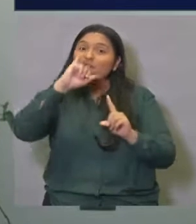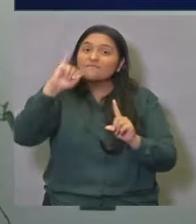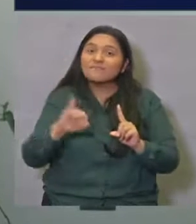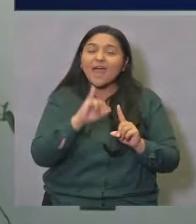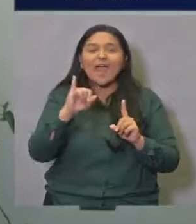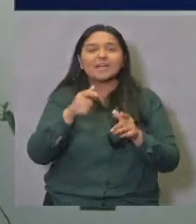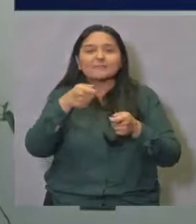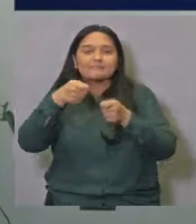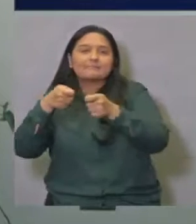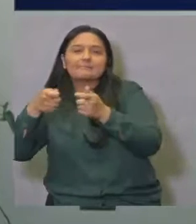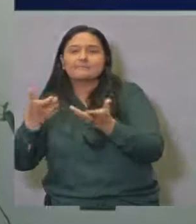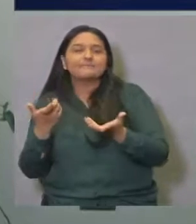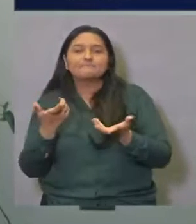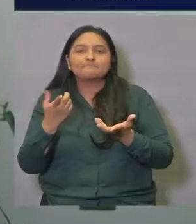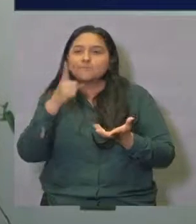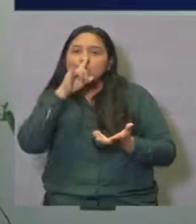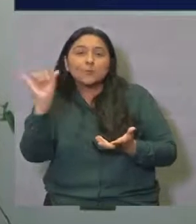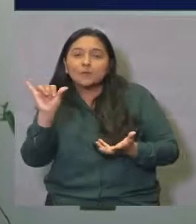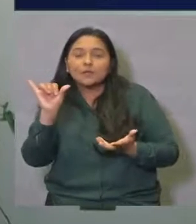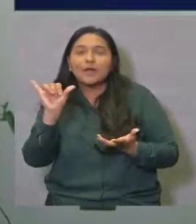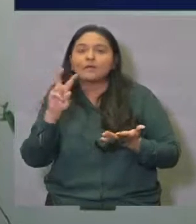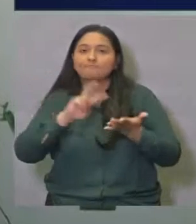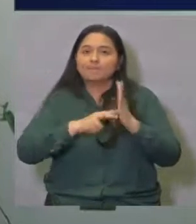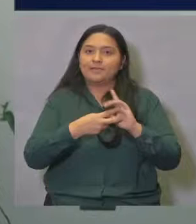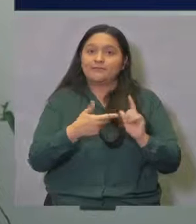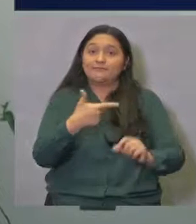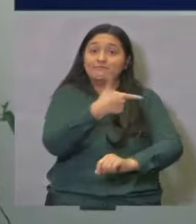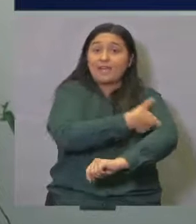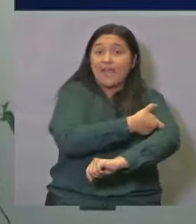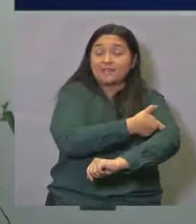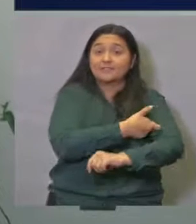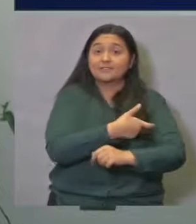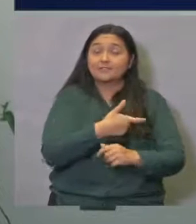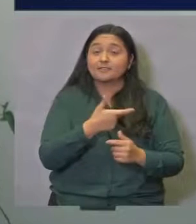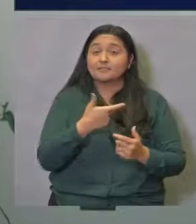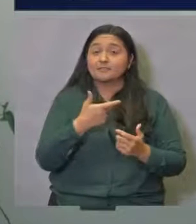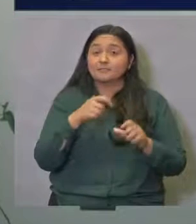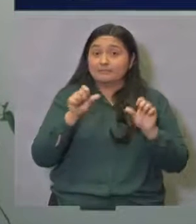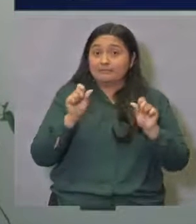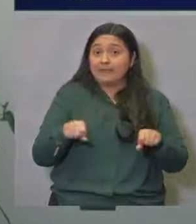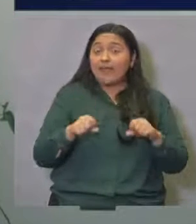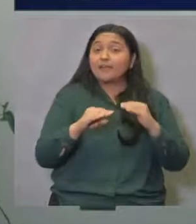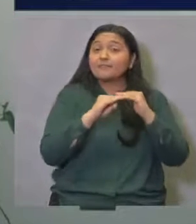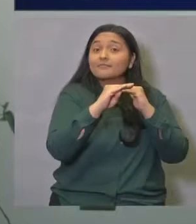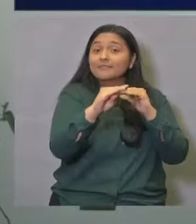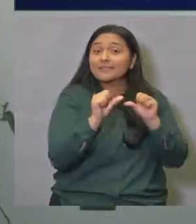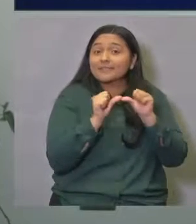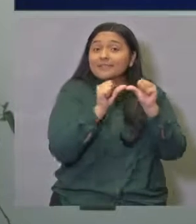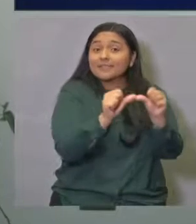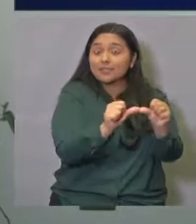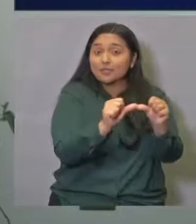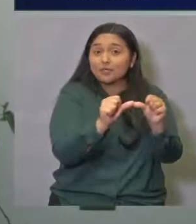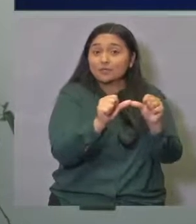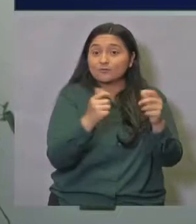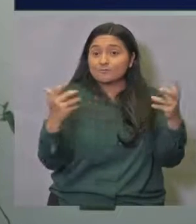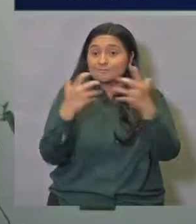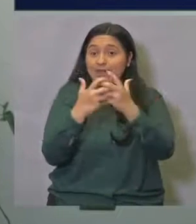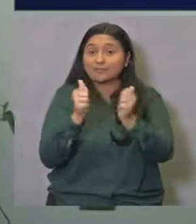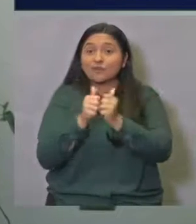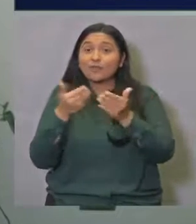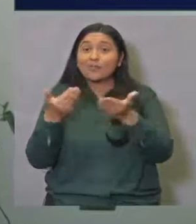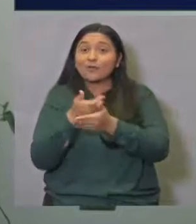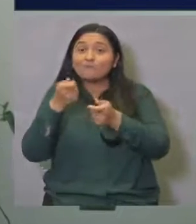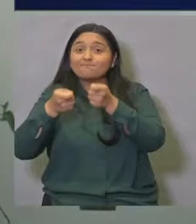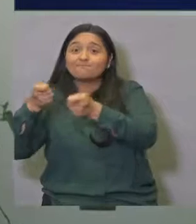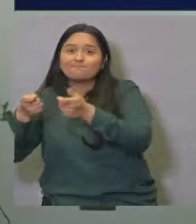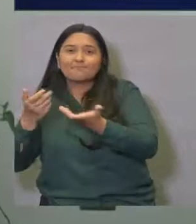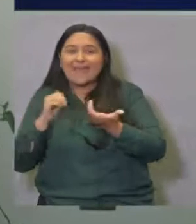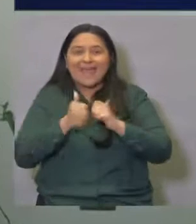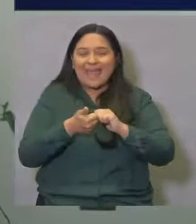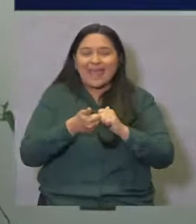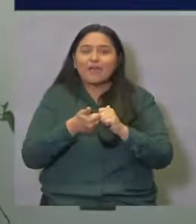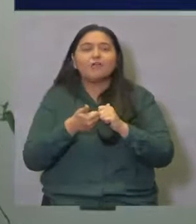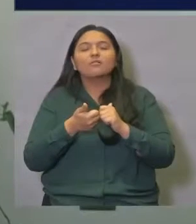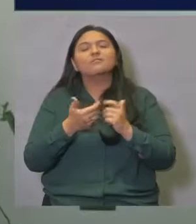HAPPENING.